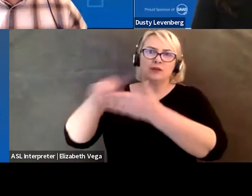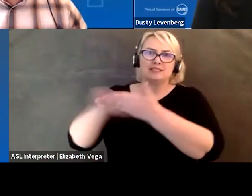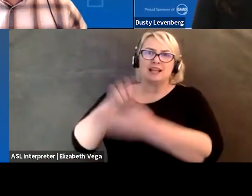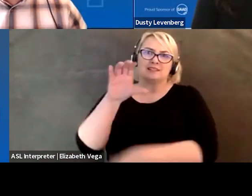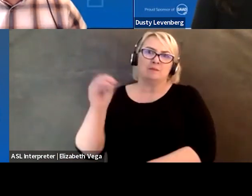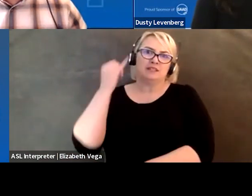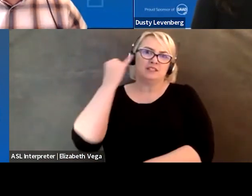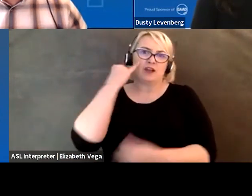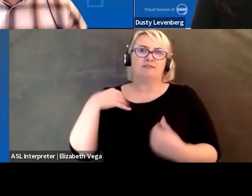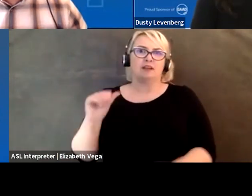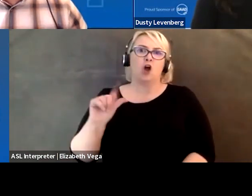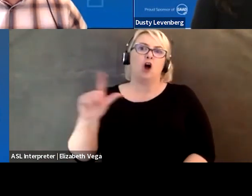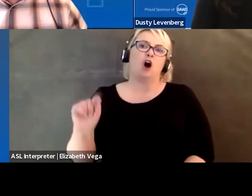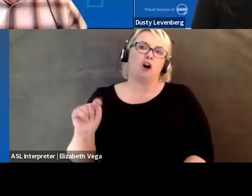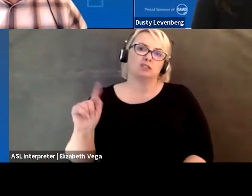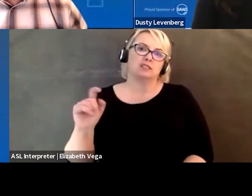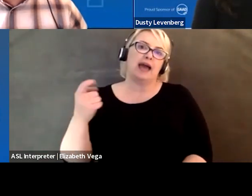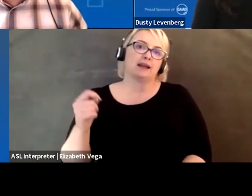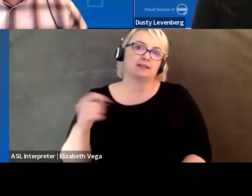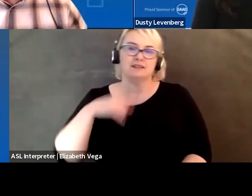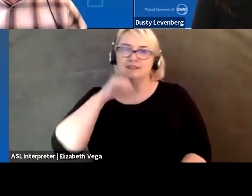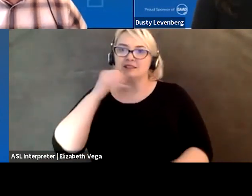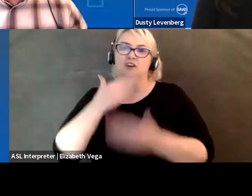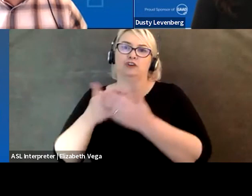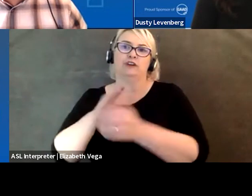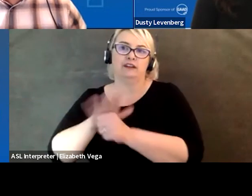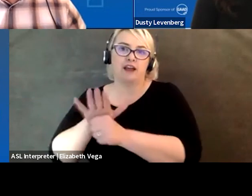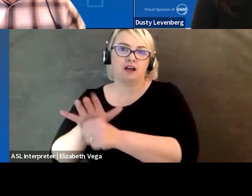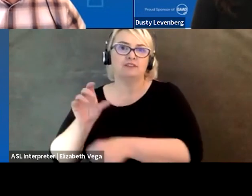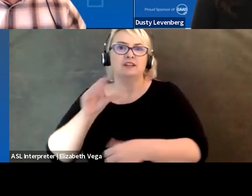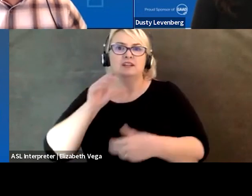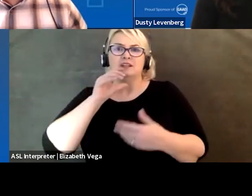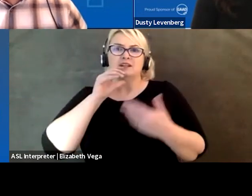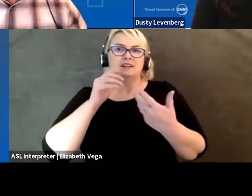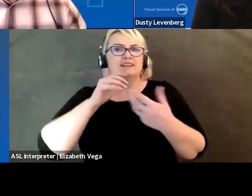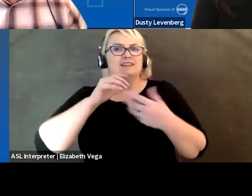Don't criticize the company for opting for automatic captions for videos and